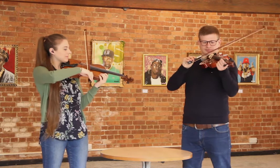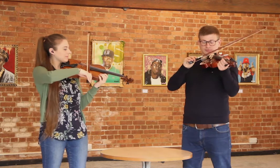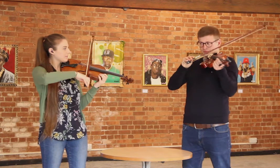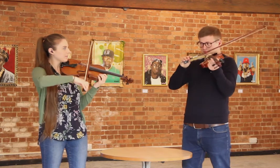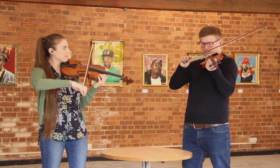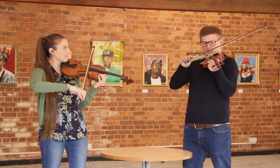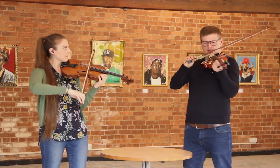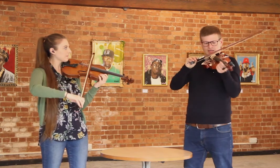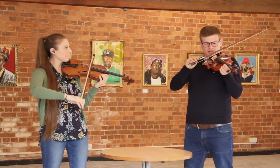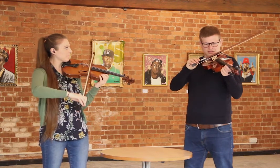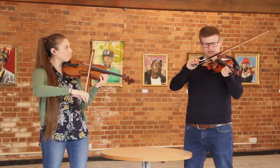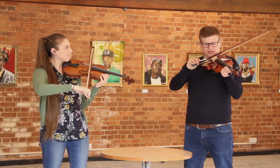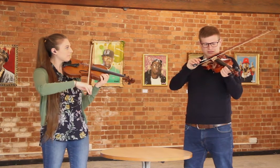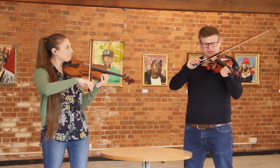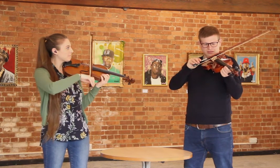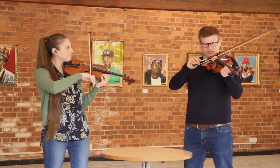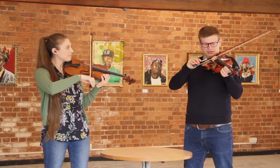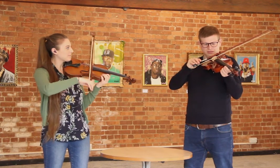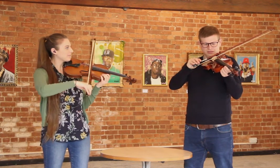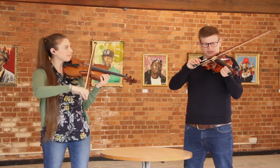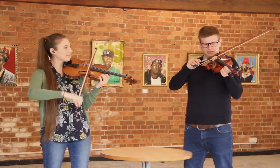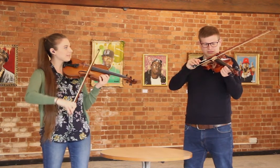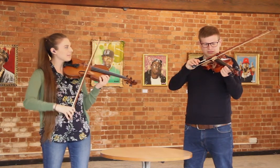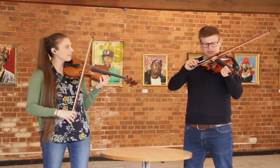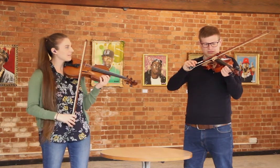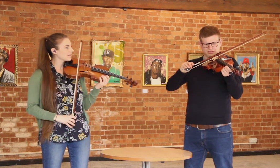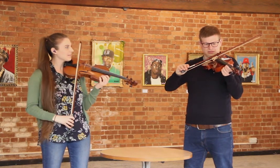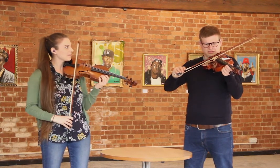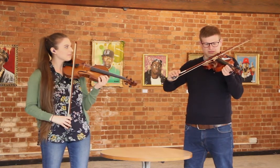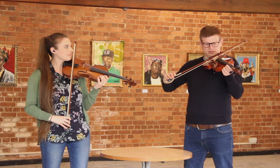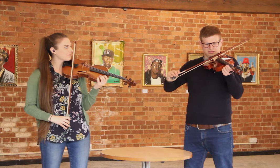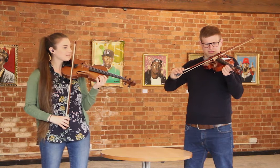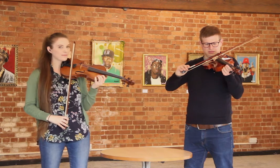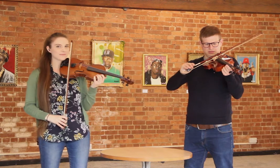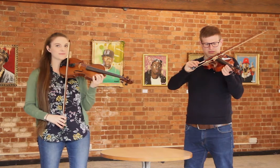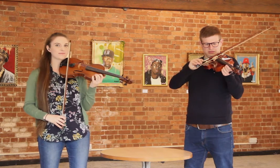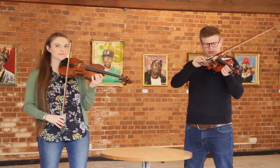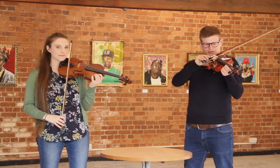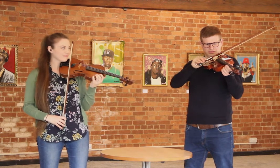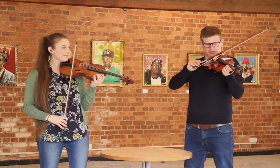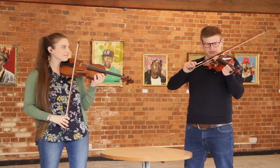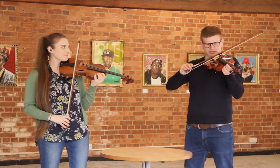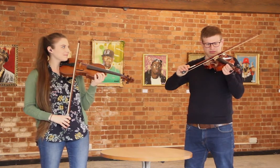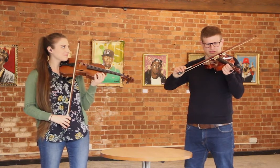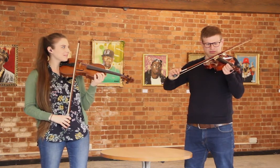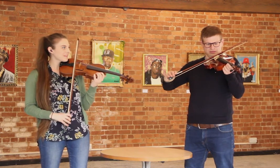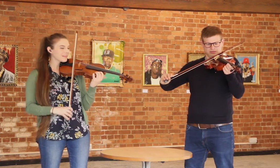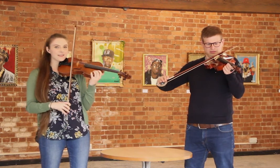VIOLINS PLAYING 'D'